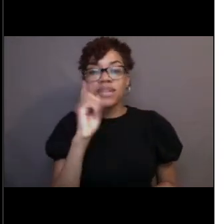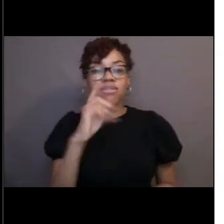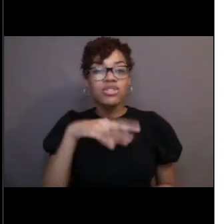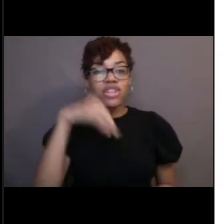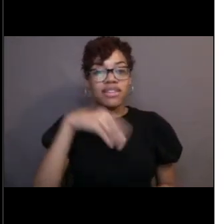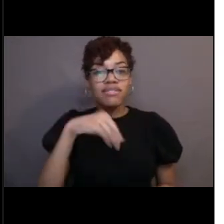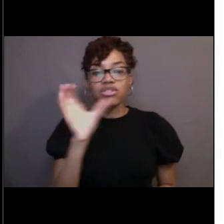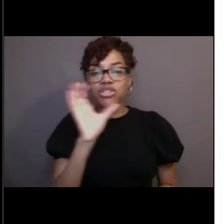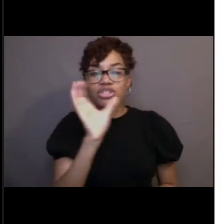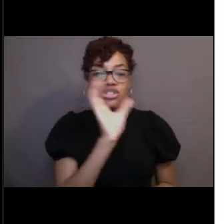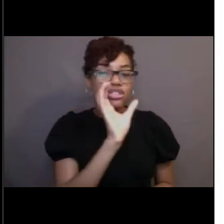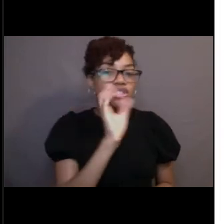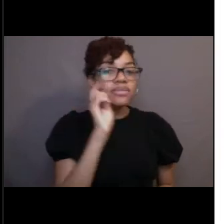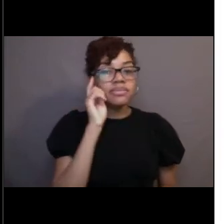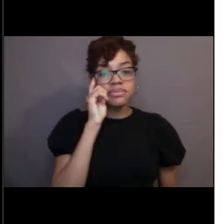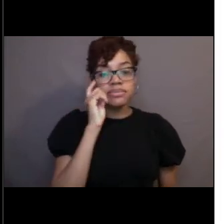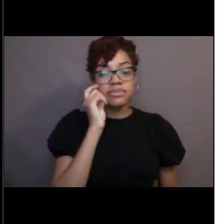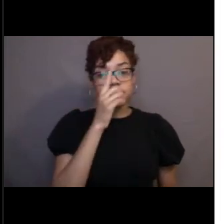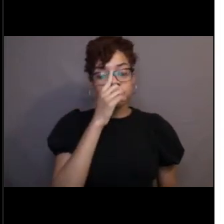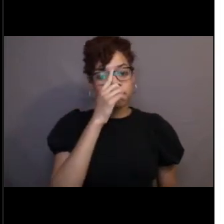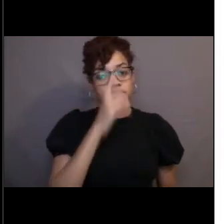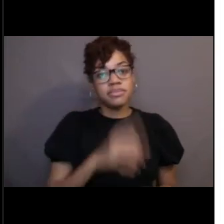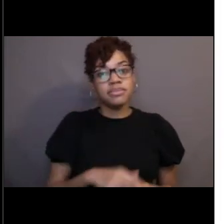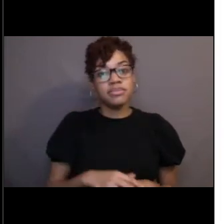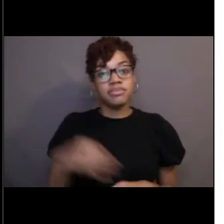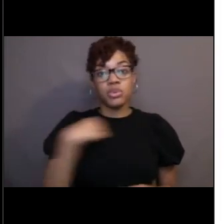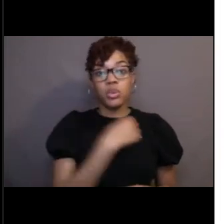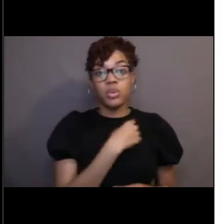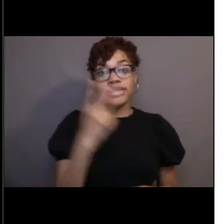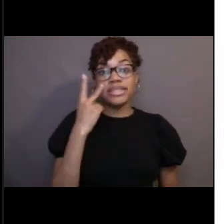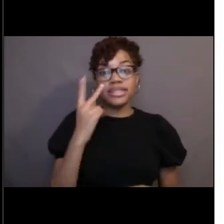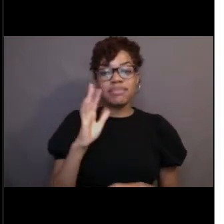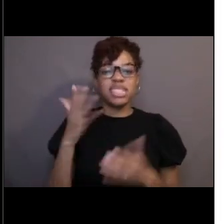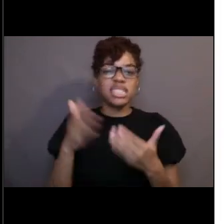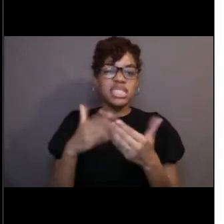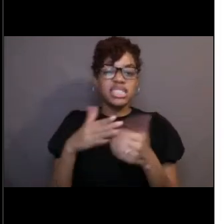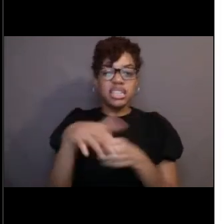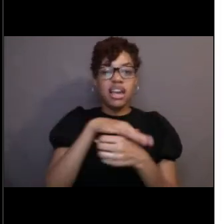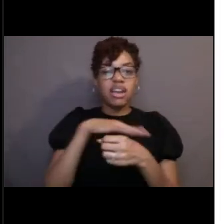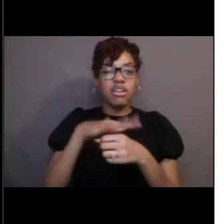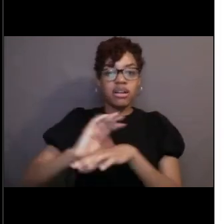The area in which we tag the turtles, every season also has an influx of jellyfish.